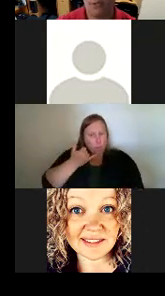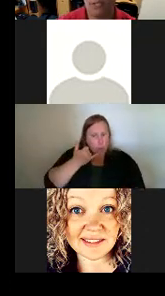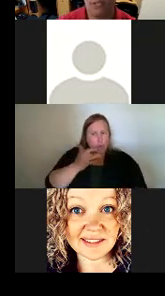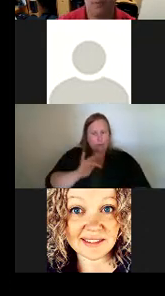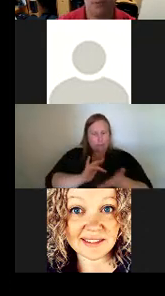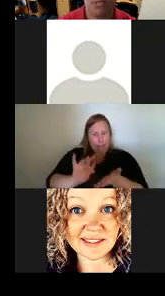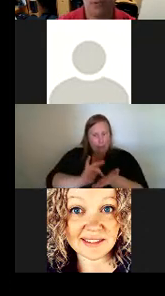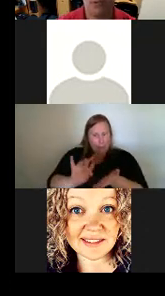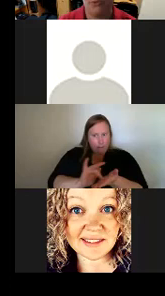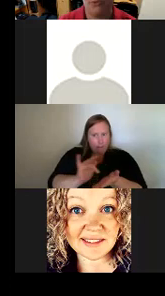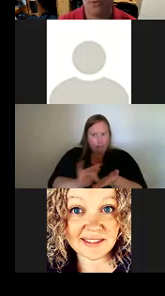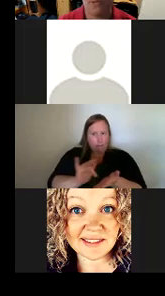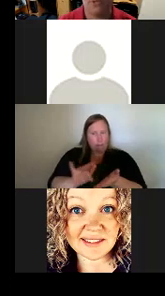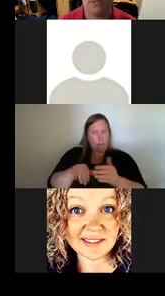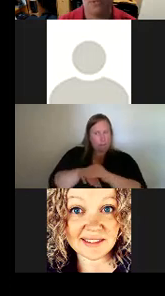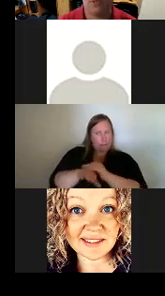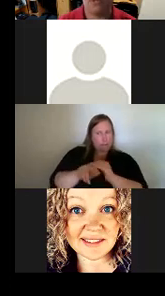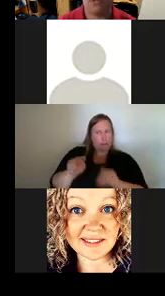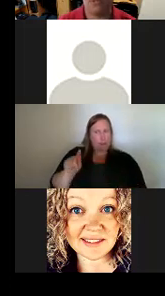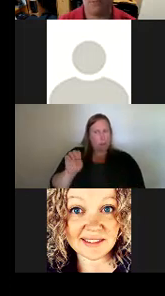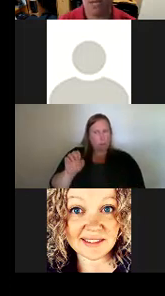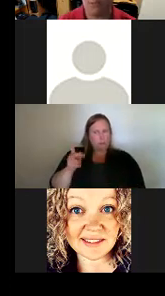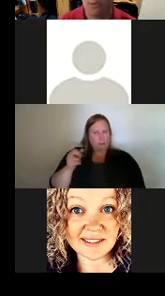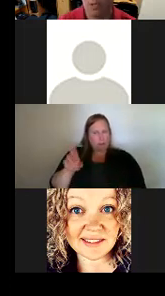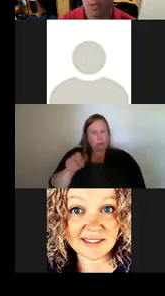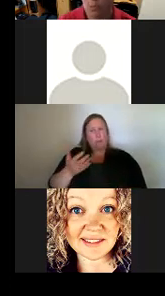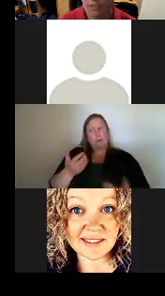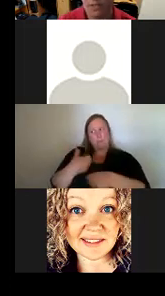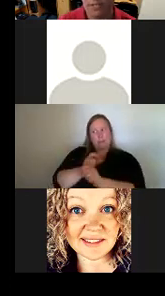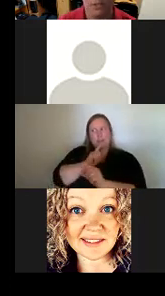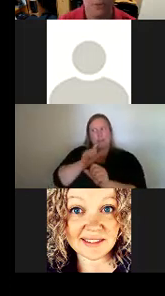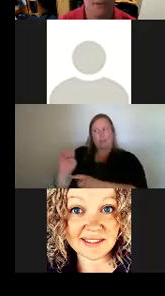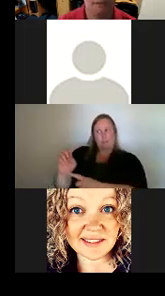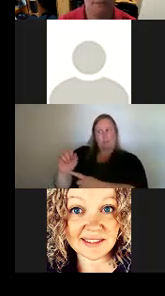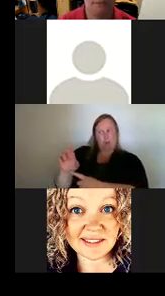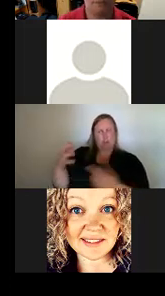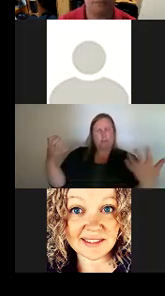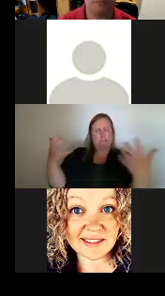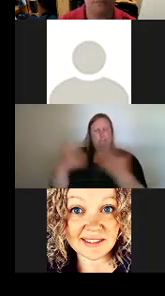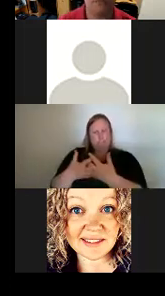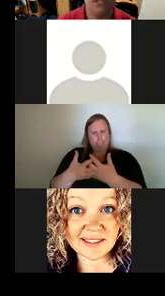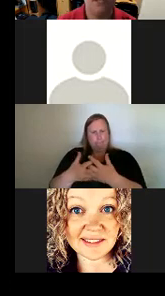NOTETAKER, YOU WANT TO MAKE SURE IT'S COMPATIBLE WITH THE DEVICE YOU HAVE.